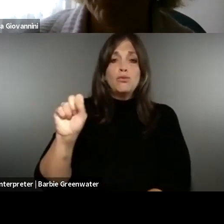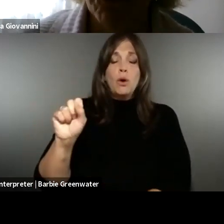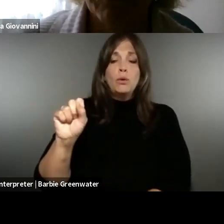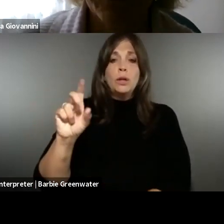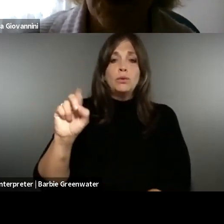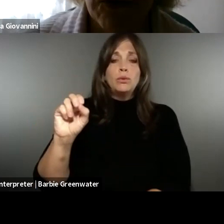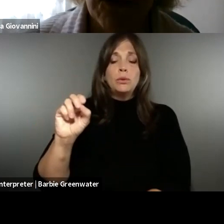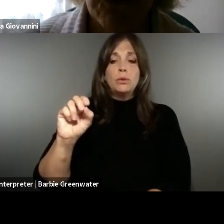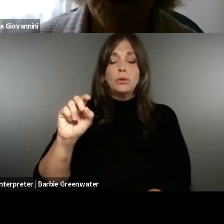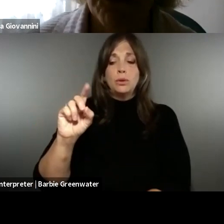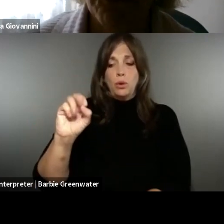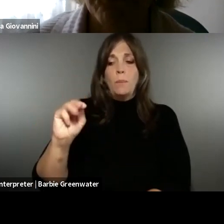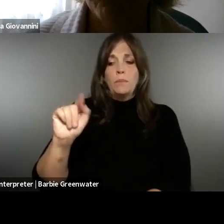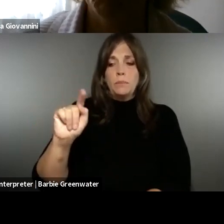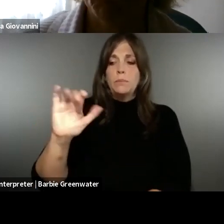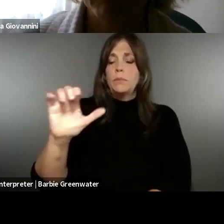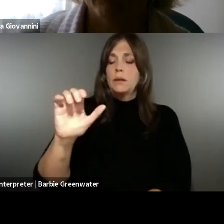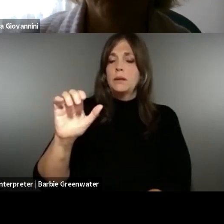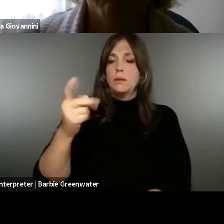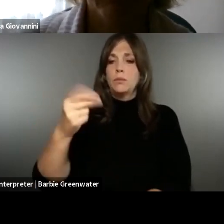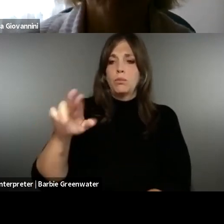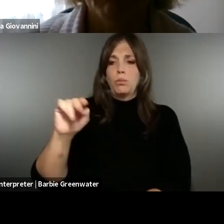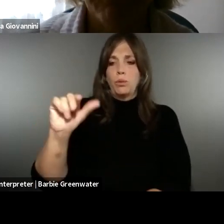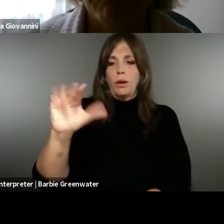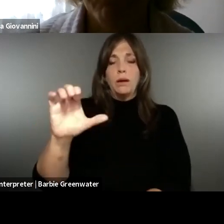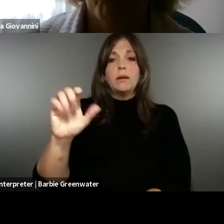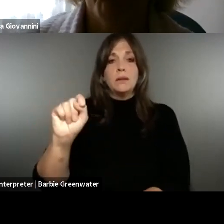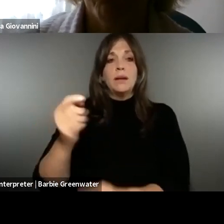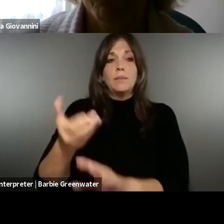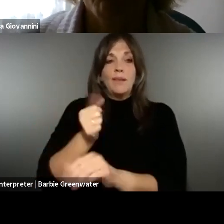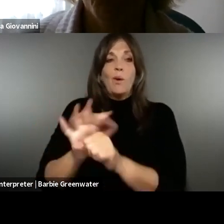spending is more than 50% of the European gross comeftic